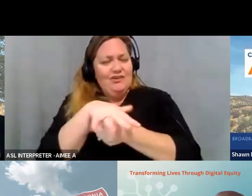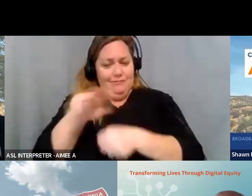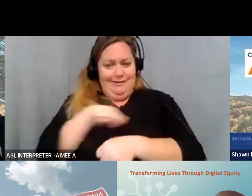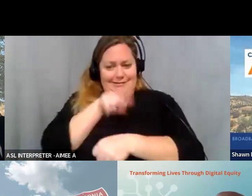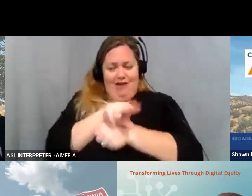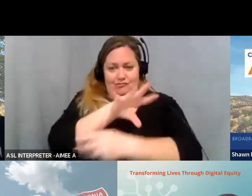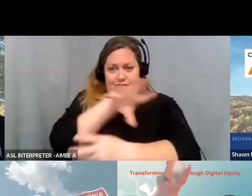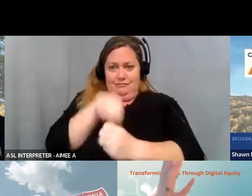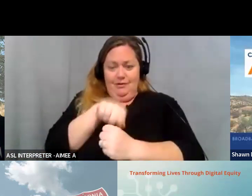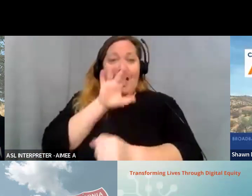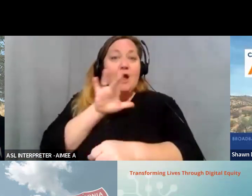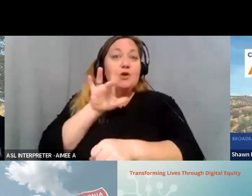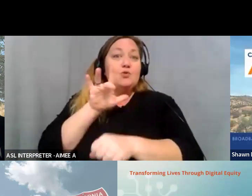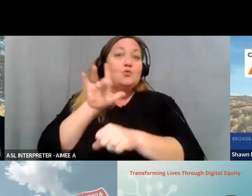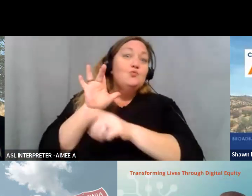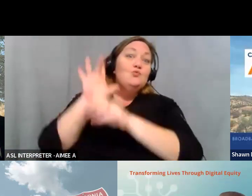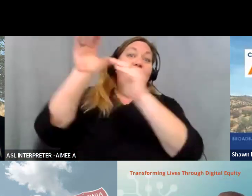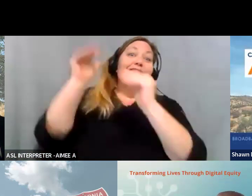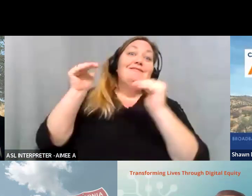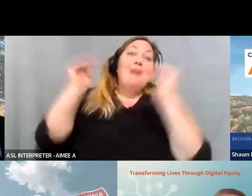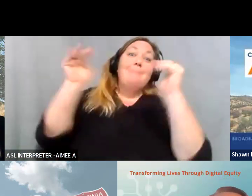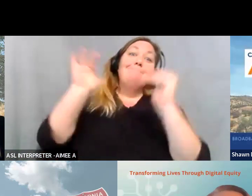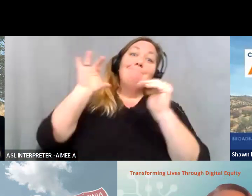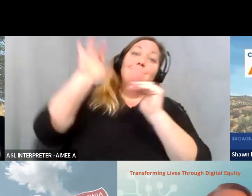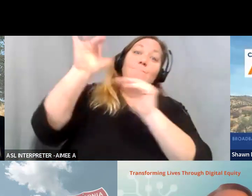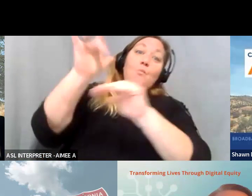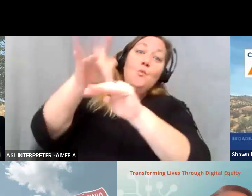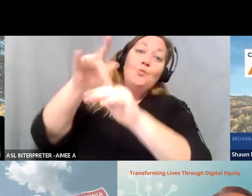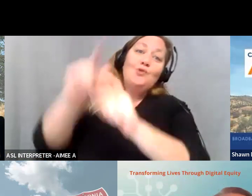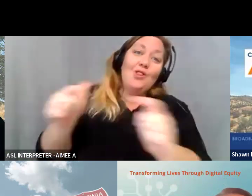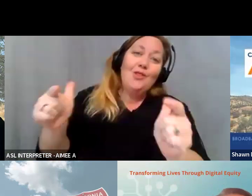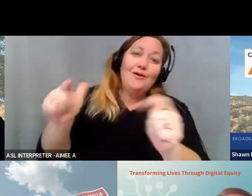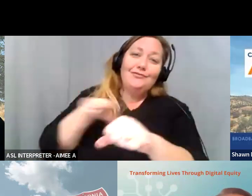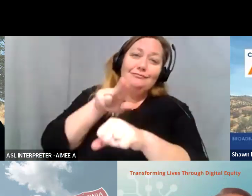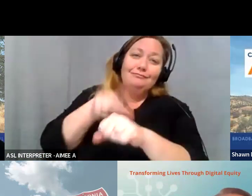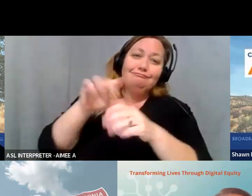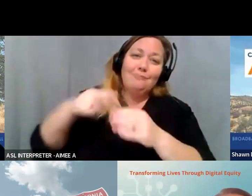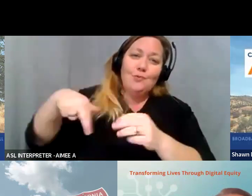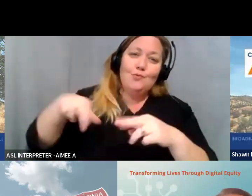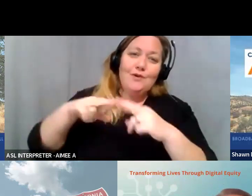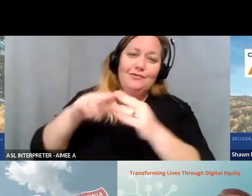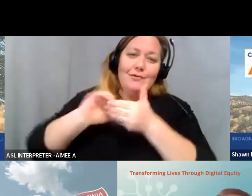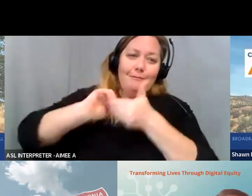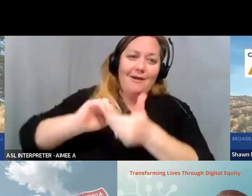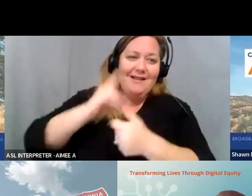and reach up to the larger regional and national partners and think about how you might be able to